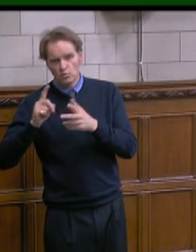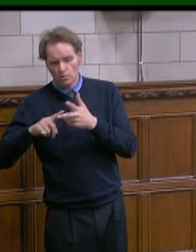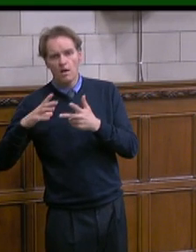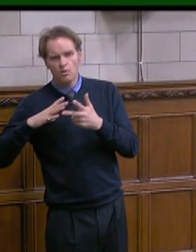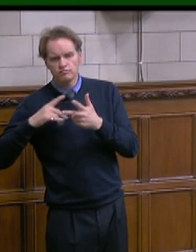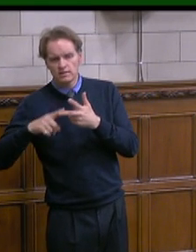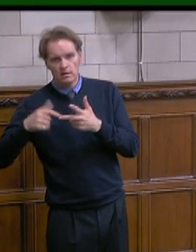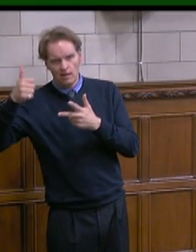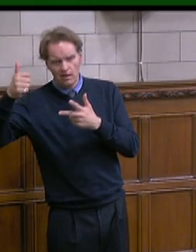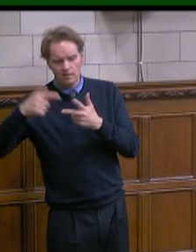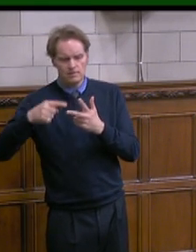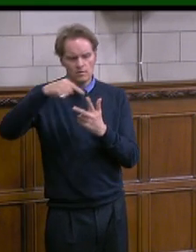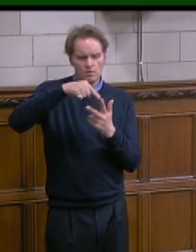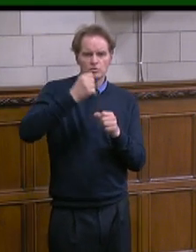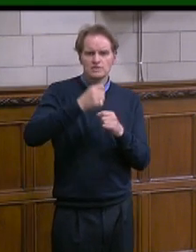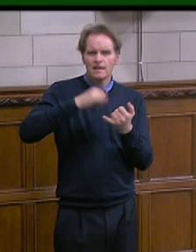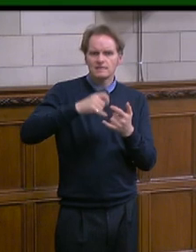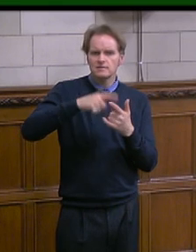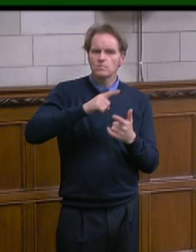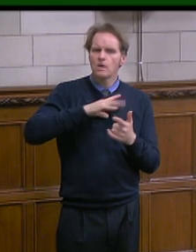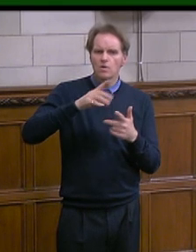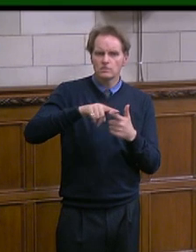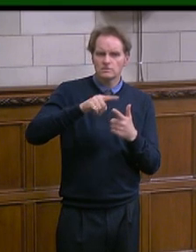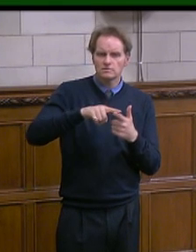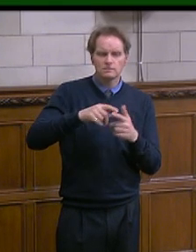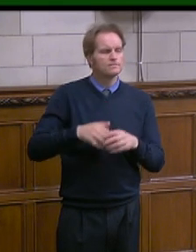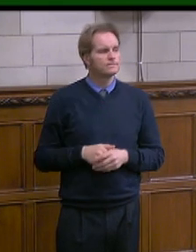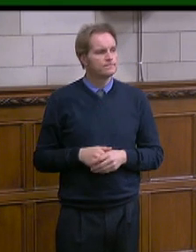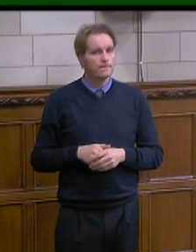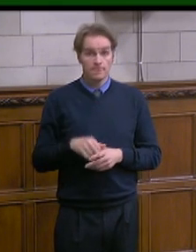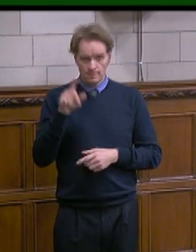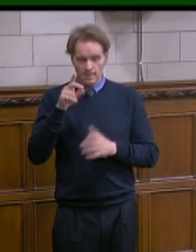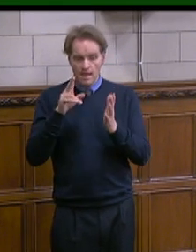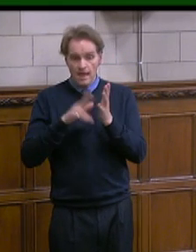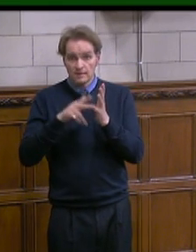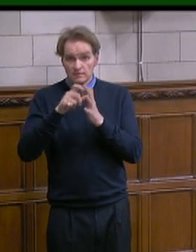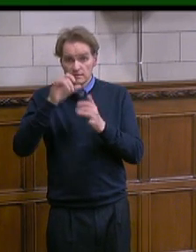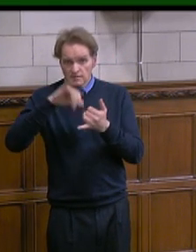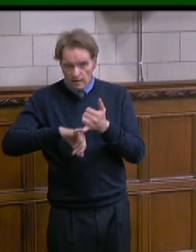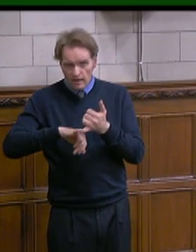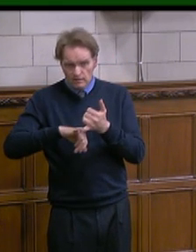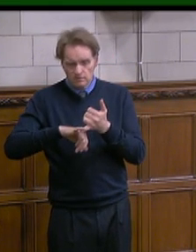I think—I suspect the NDCS does too—that the strongest of those points was the first: